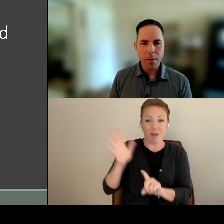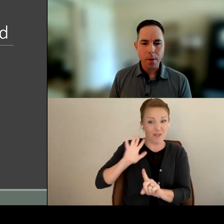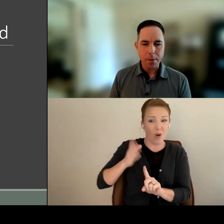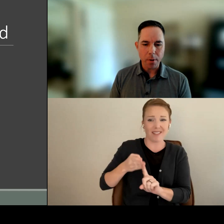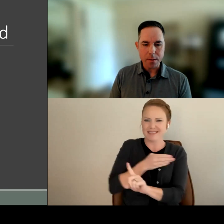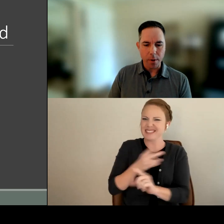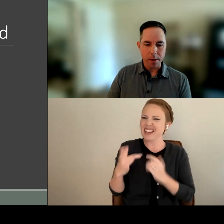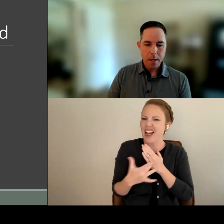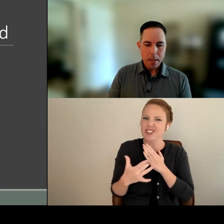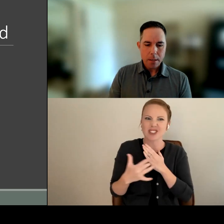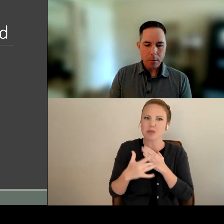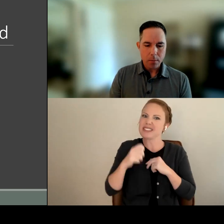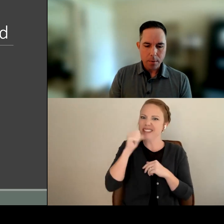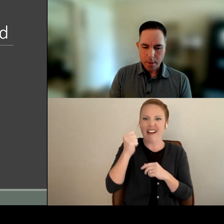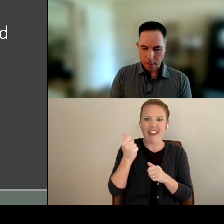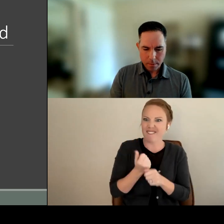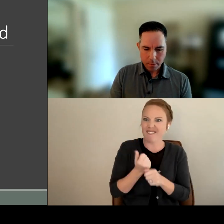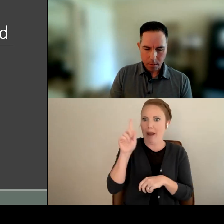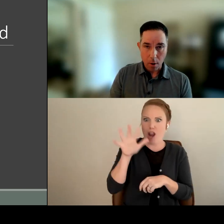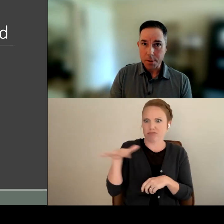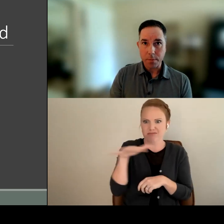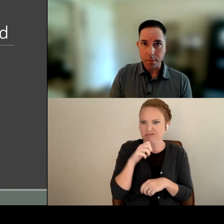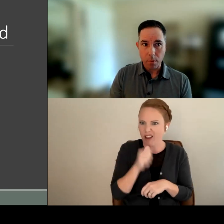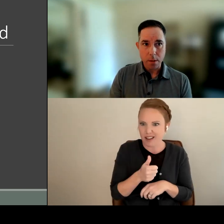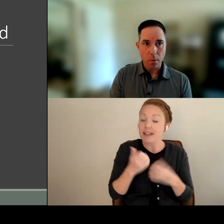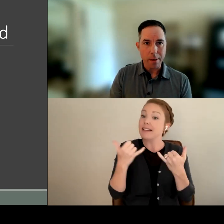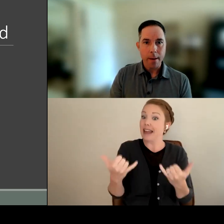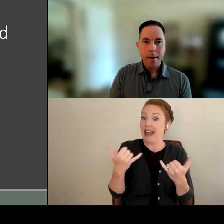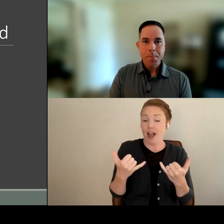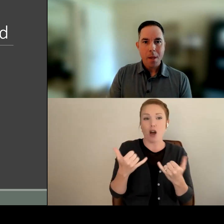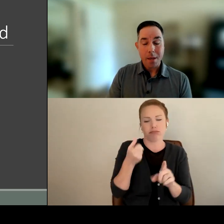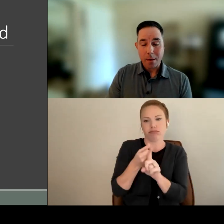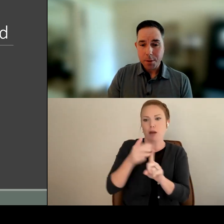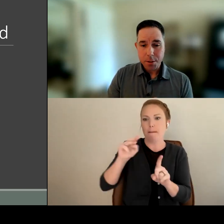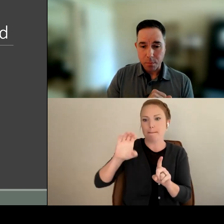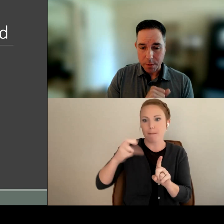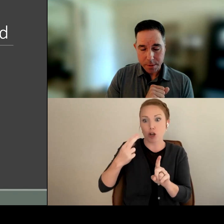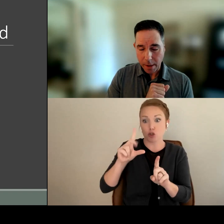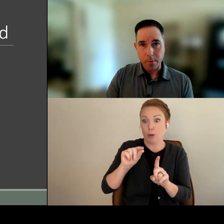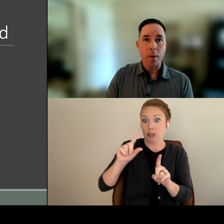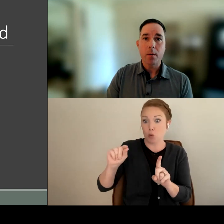I think we are in a place where during March 2020, technology was everywhere.